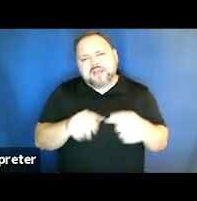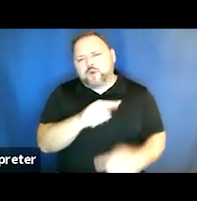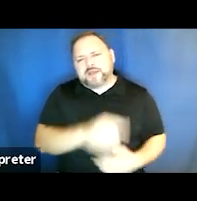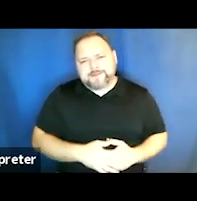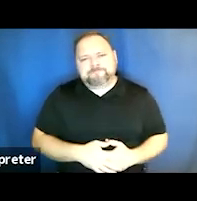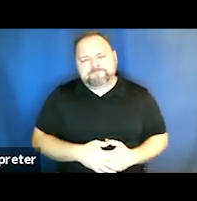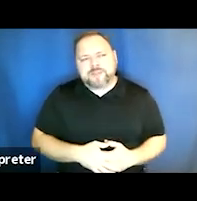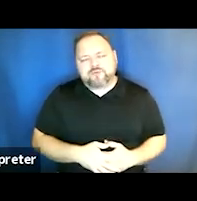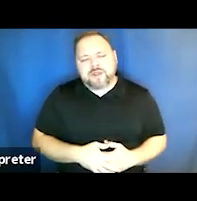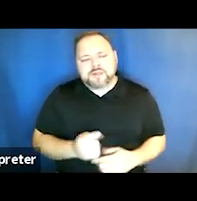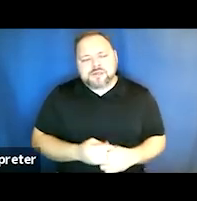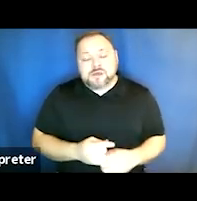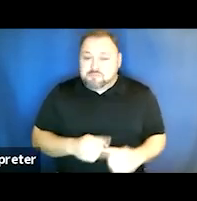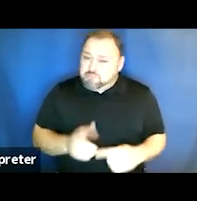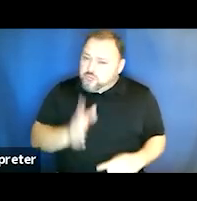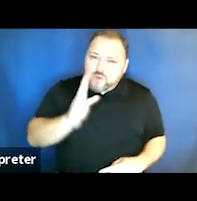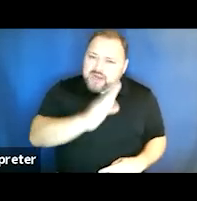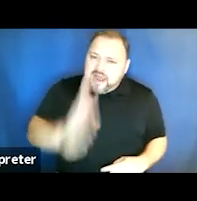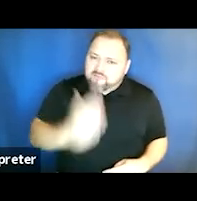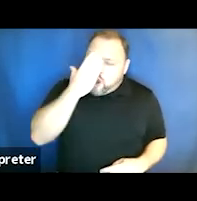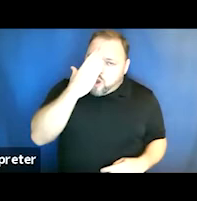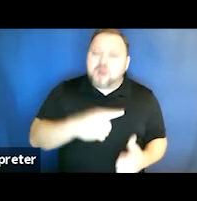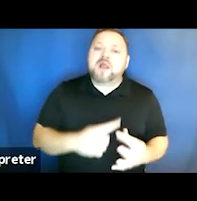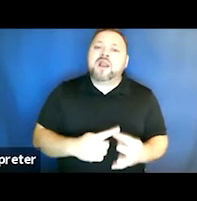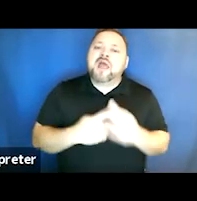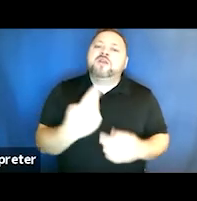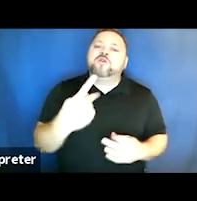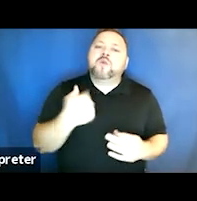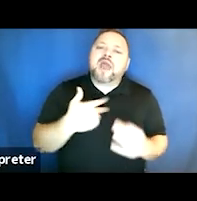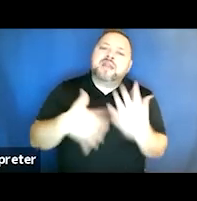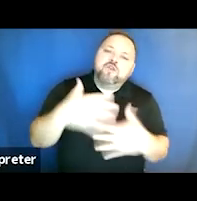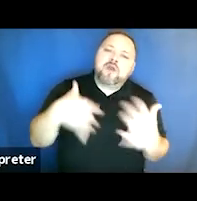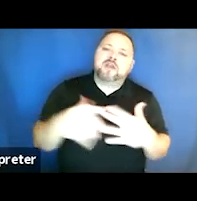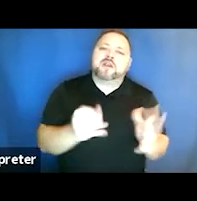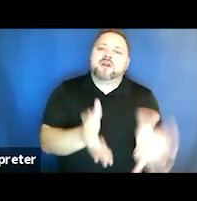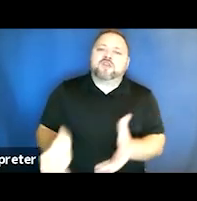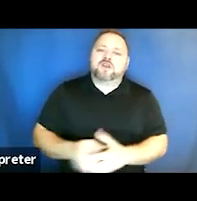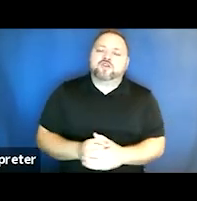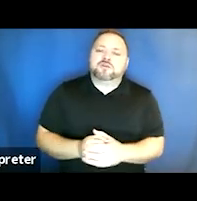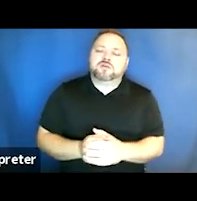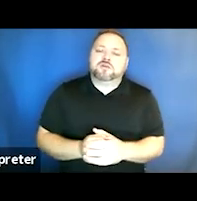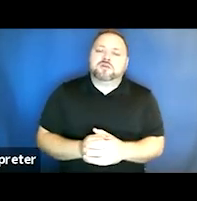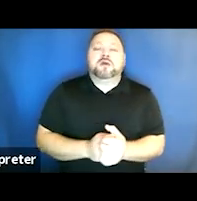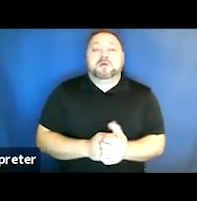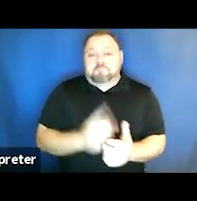But you would never know that unless we had interactions and conversation, because you wouldn't see it,